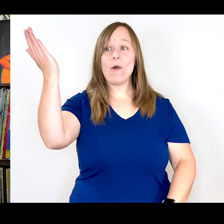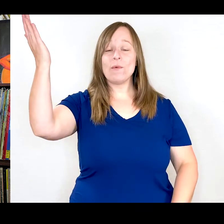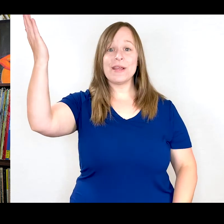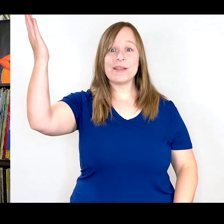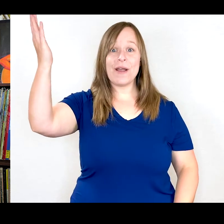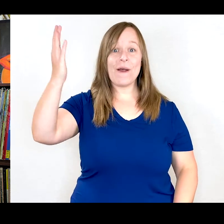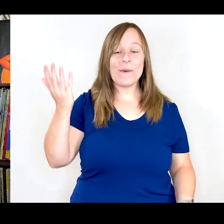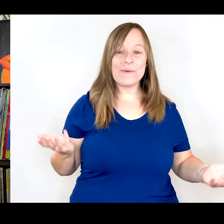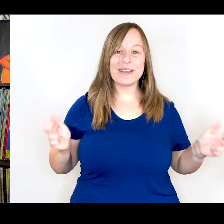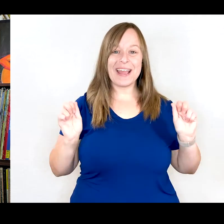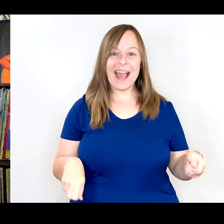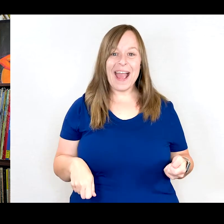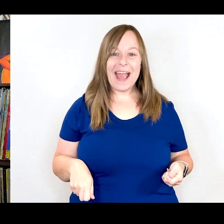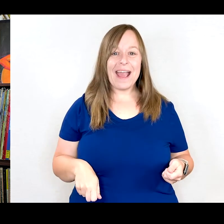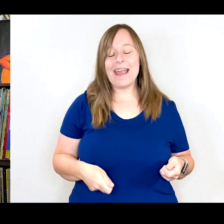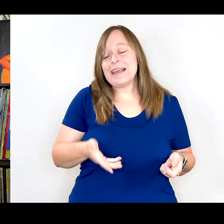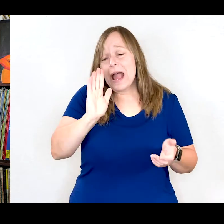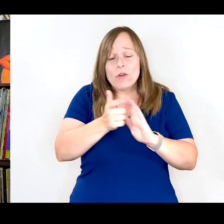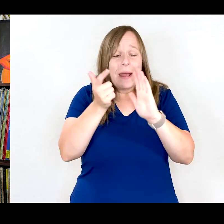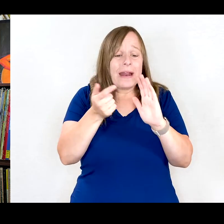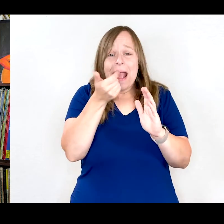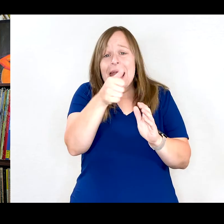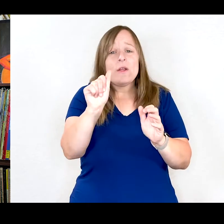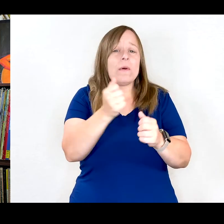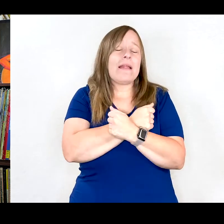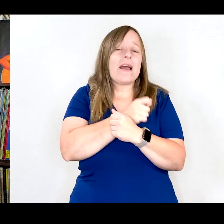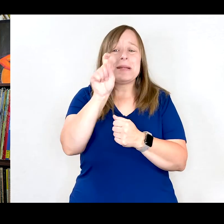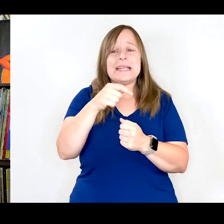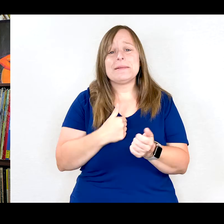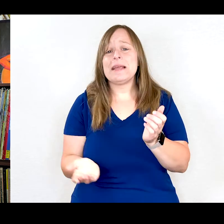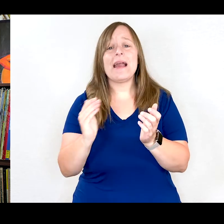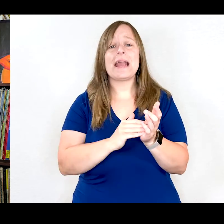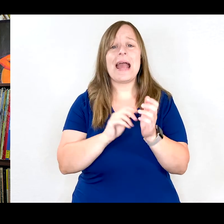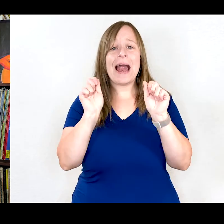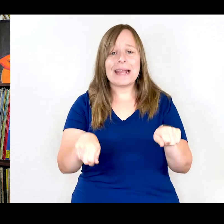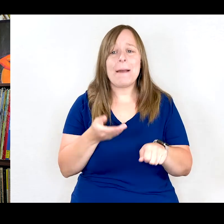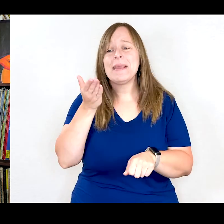and out we go if I'm going in a taxi ride. And if God forbid anyone I love ever needs me again,